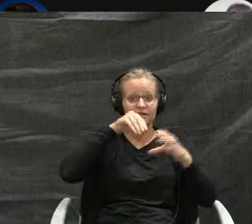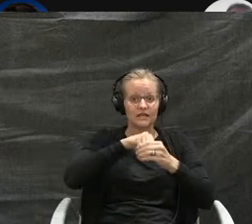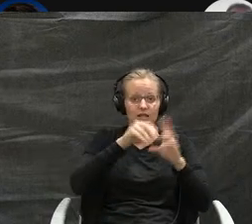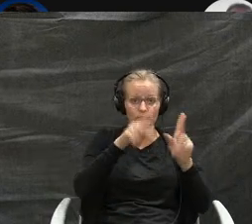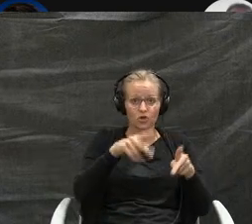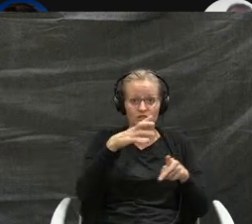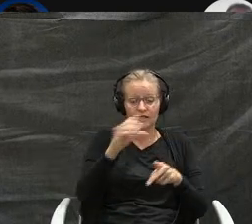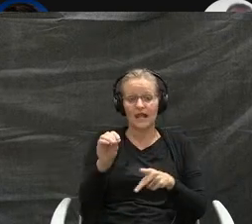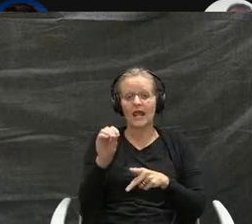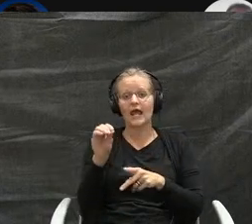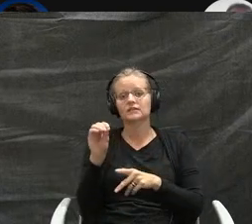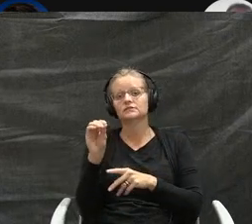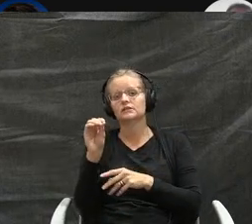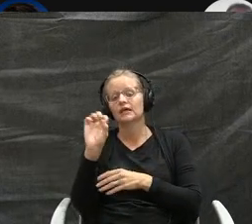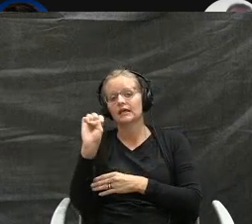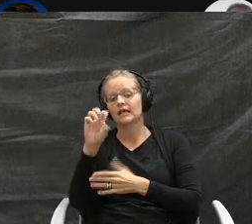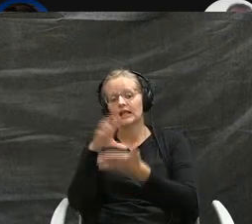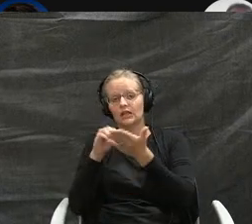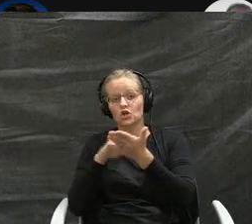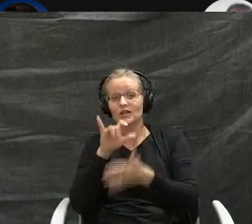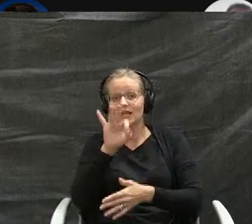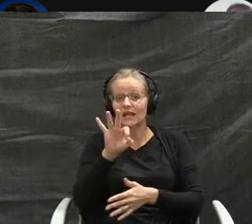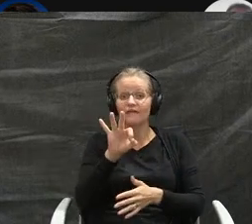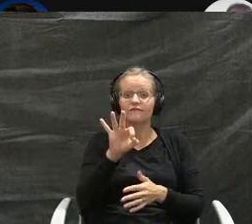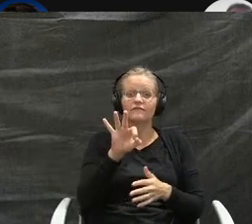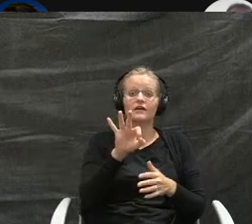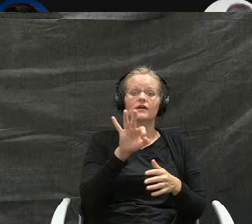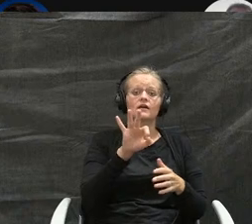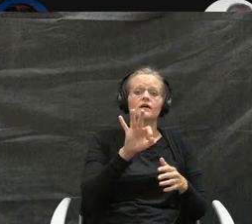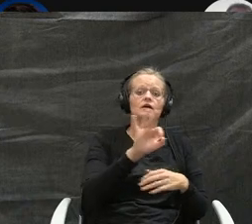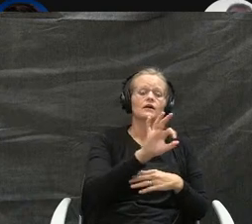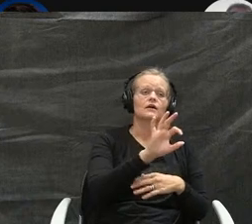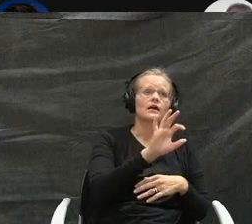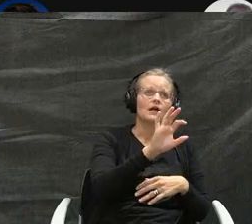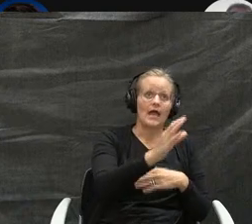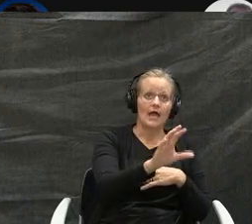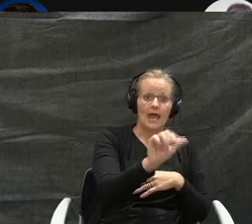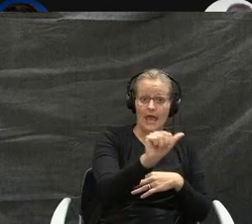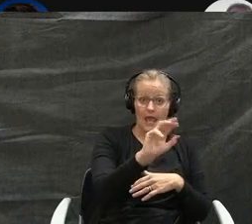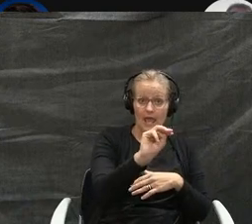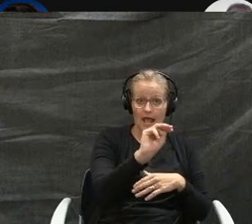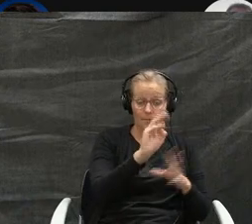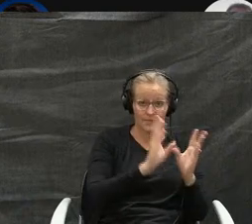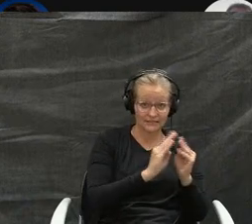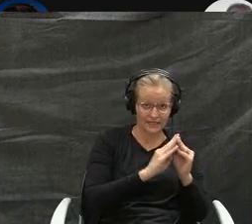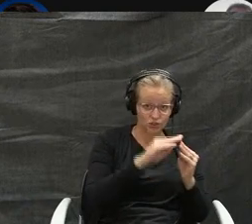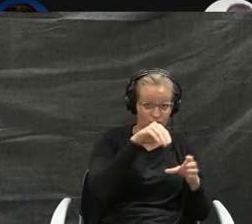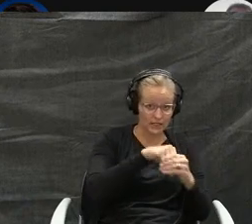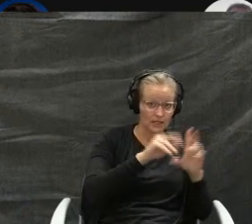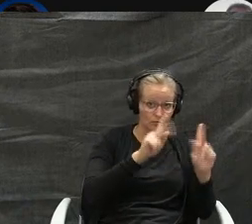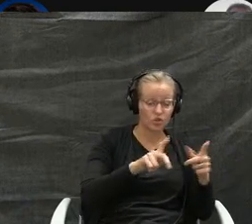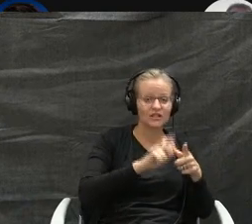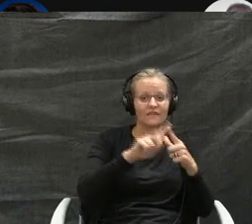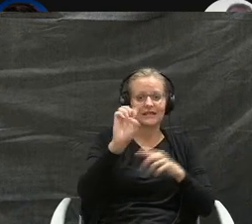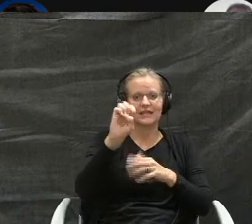well. So if you had the AM session you would have E learning in the afternoon there be break in the middle of the